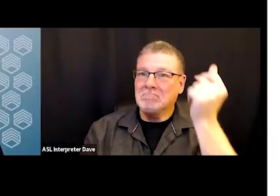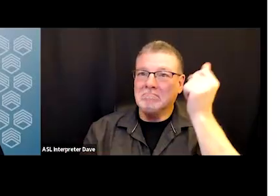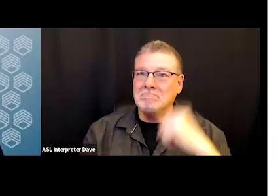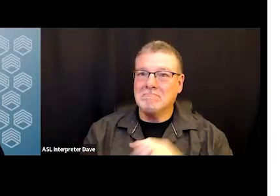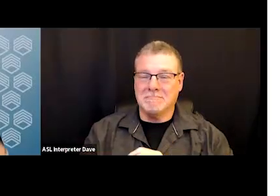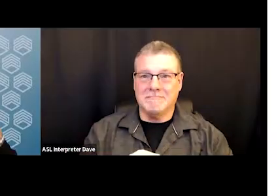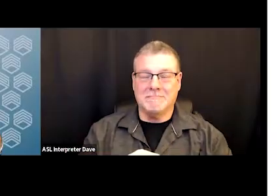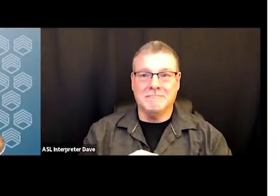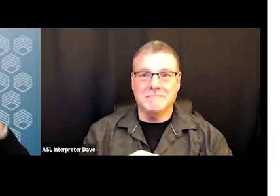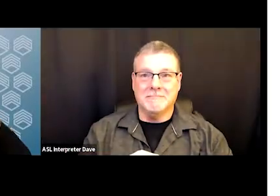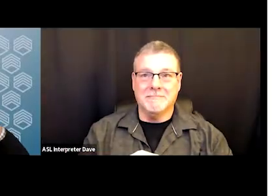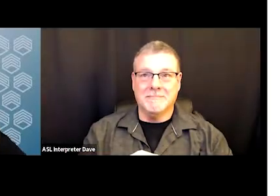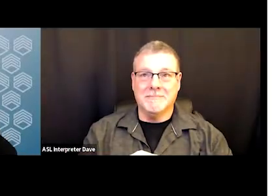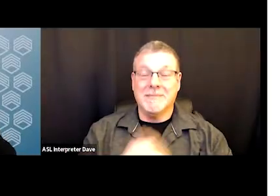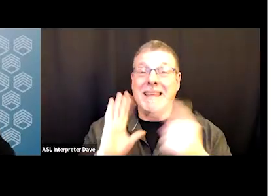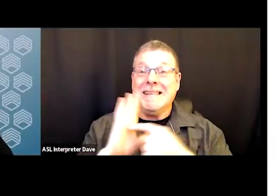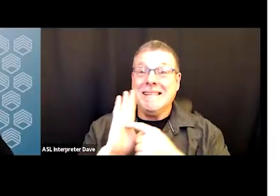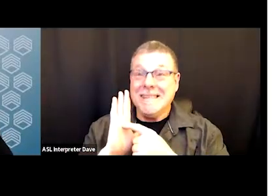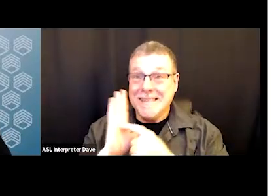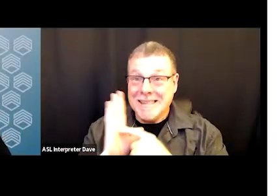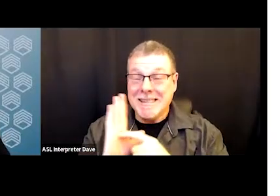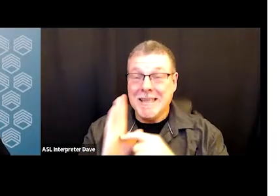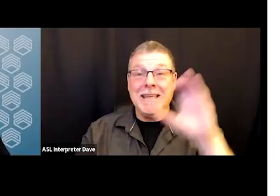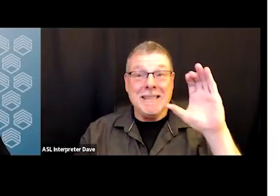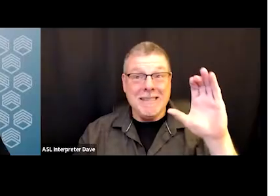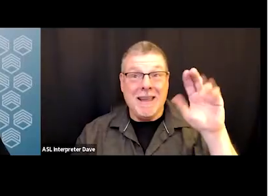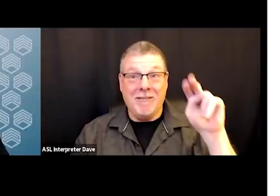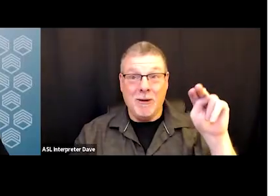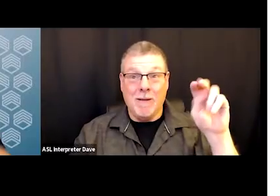That symptomology, the central nervous system can relax